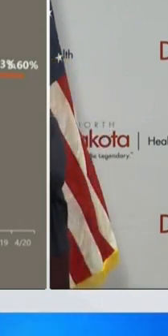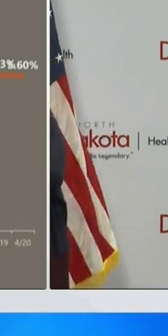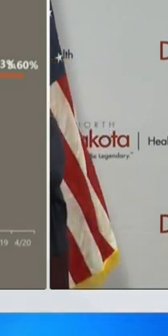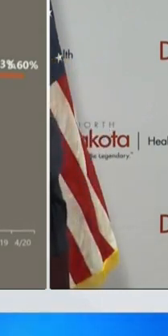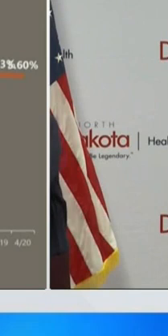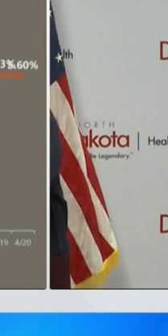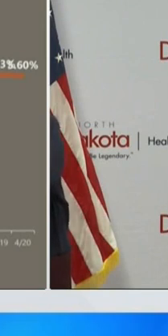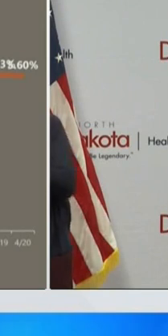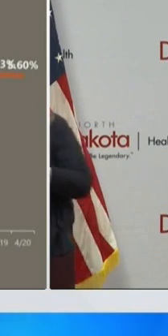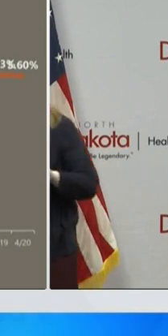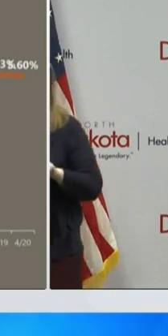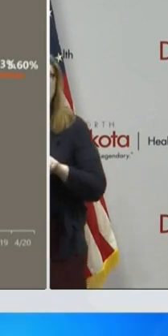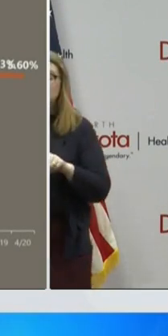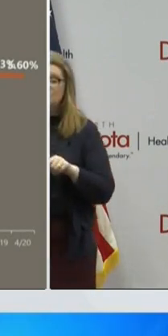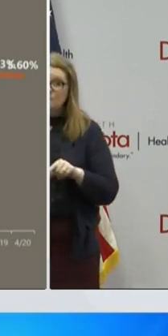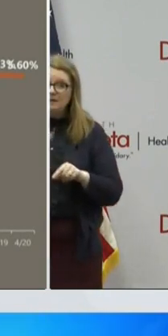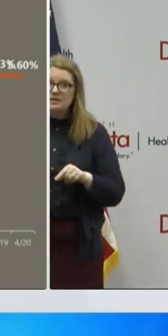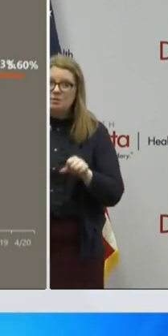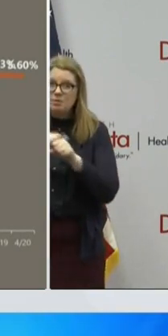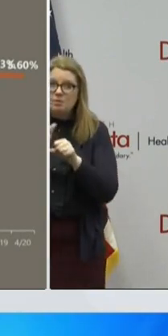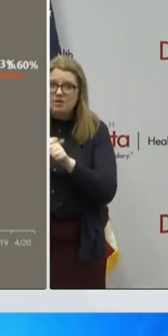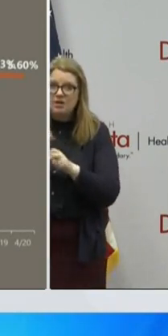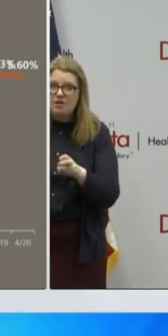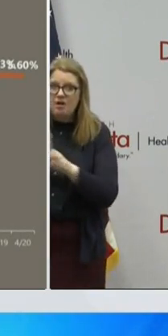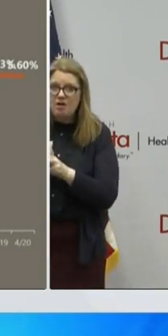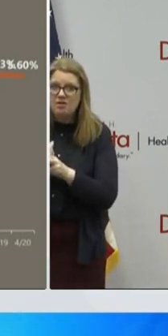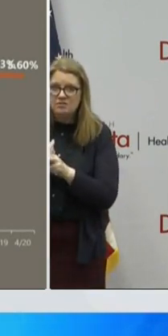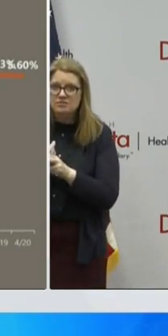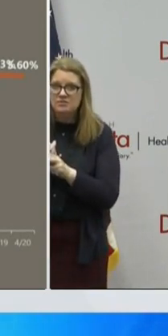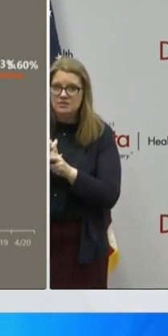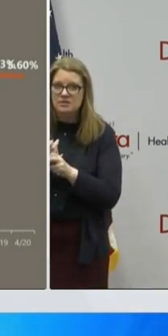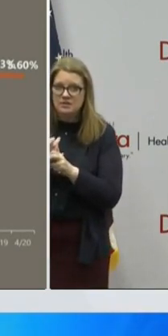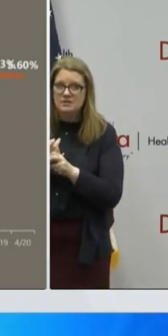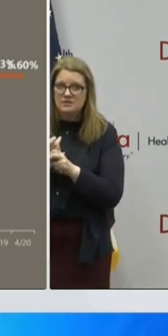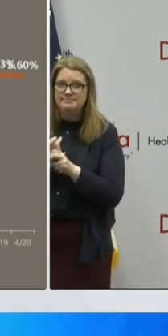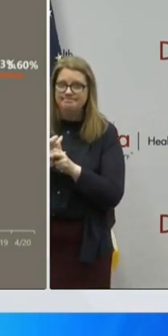PERSONAL CARE AND BARS AND RESTAURANTS AND, OF COURSE,